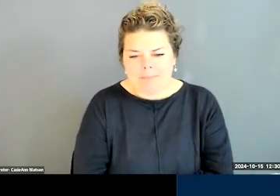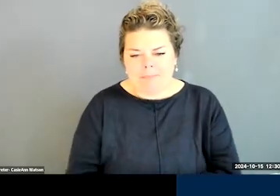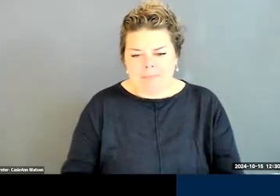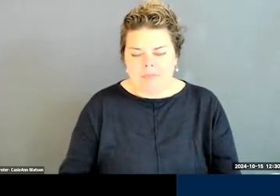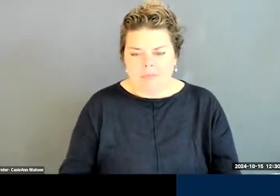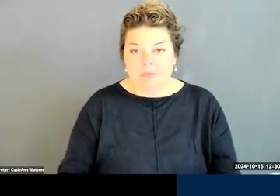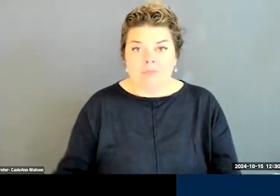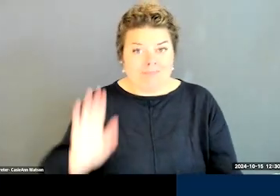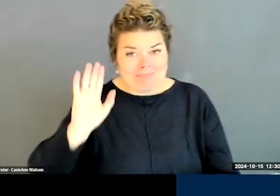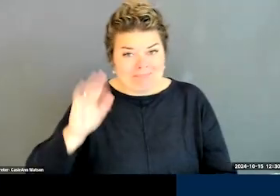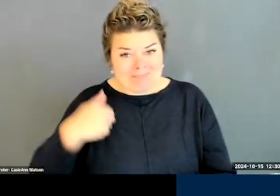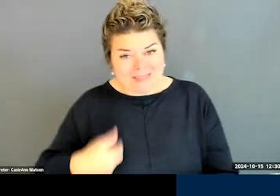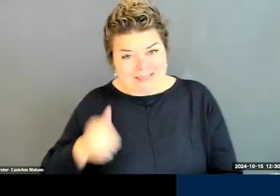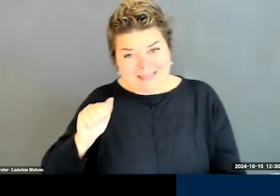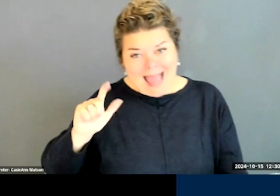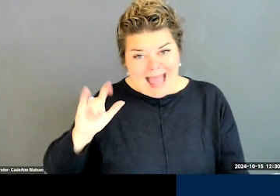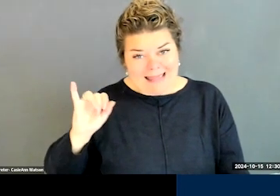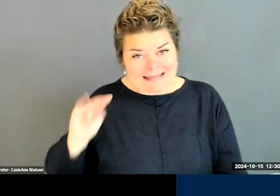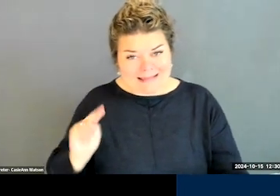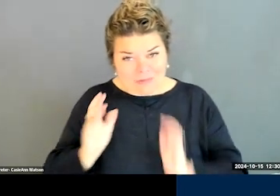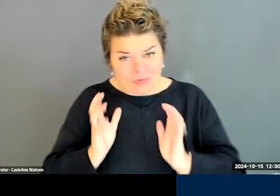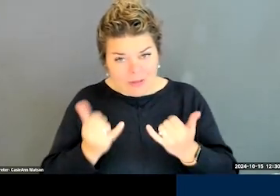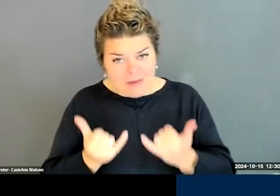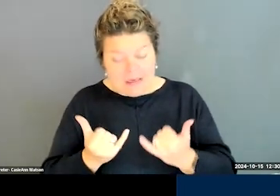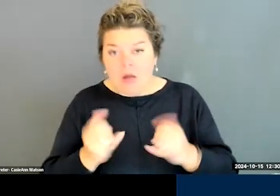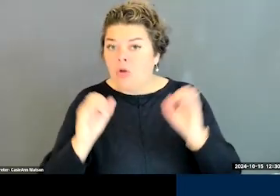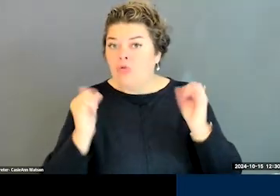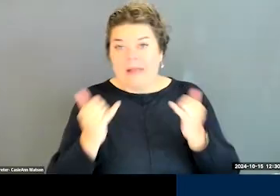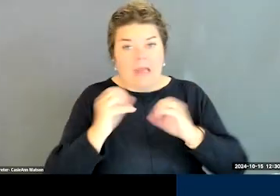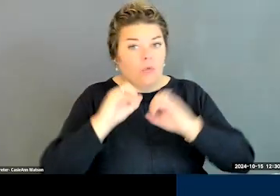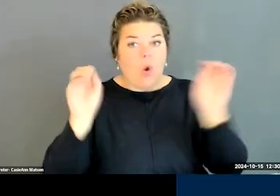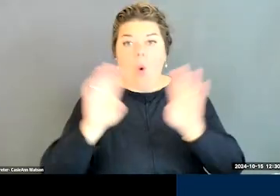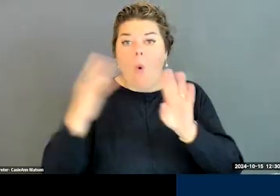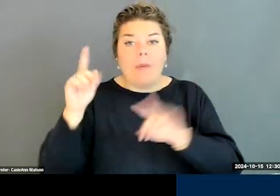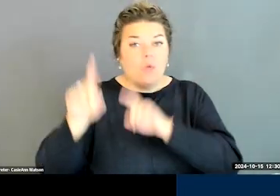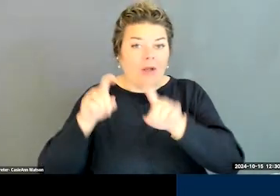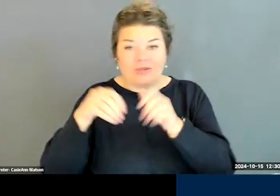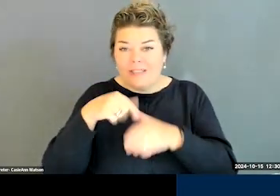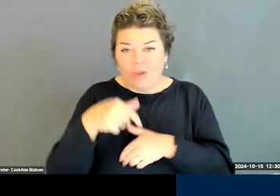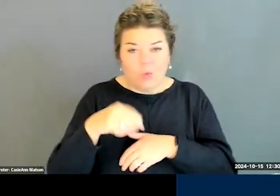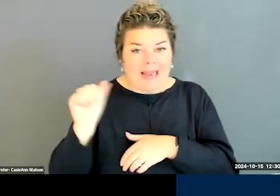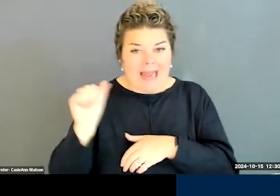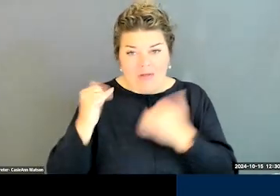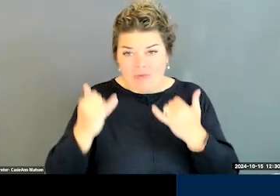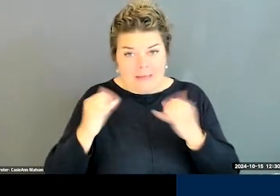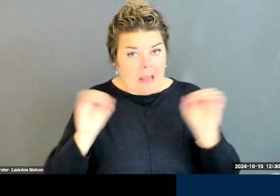[Allison] This is Allison speaking, currently there are no open questions in our Q&A. Wonderful.